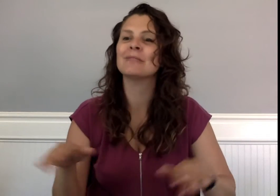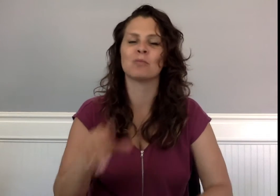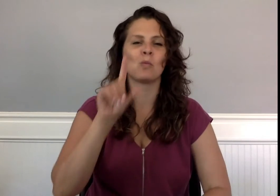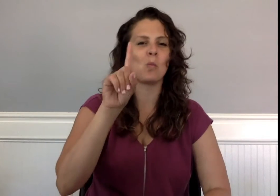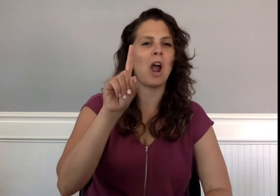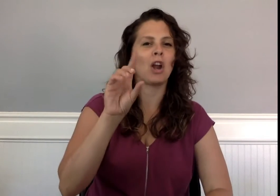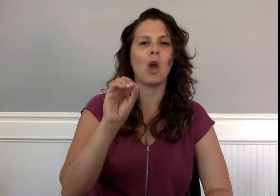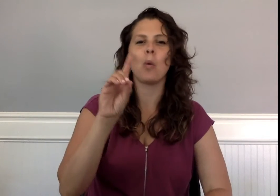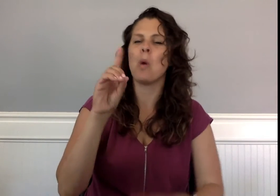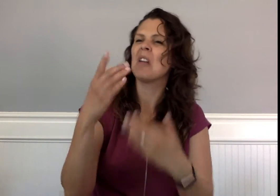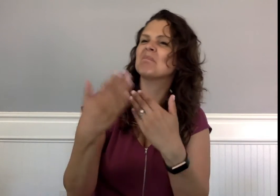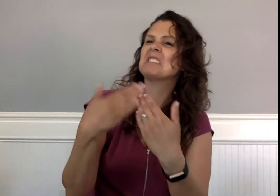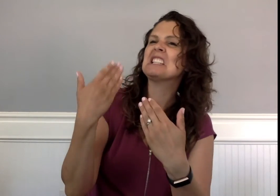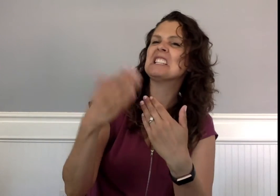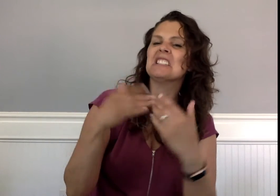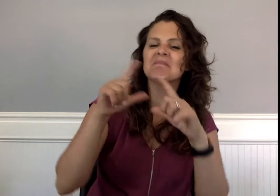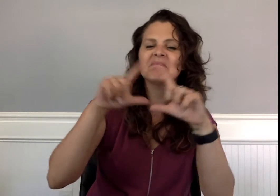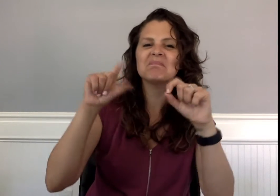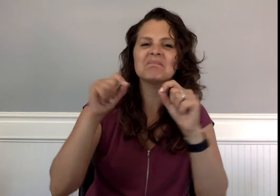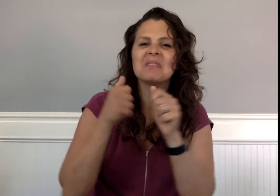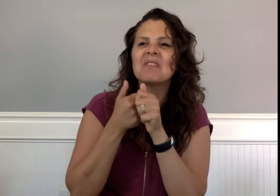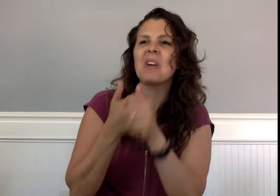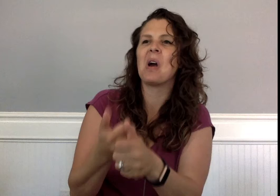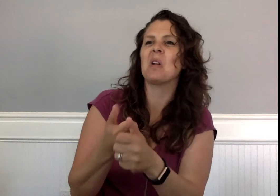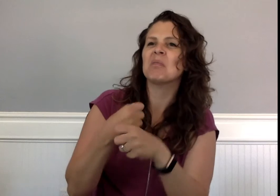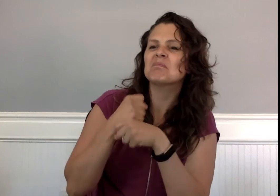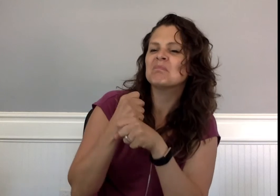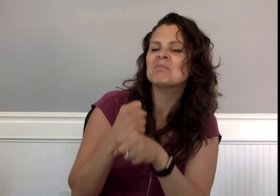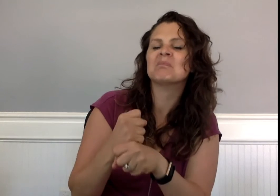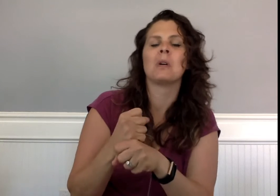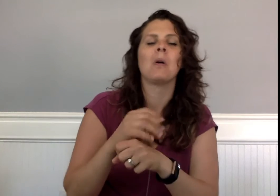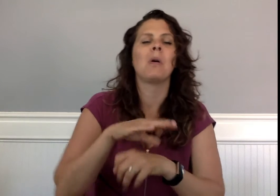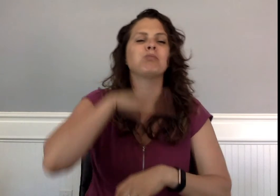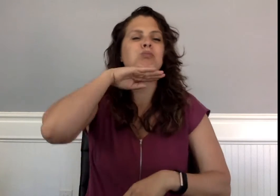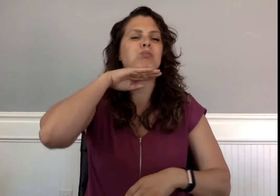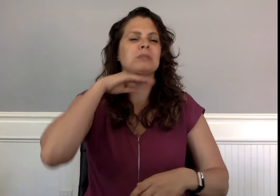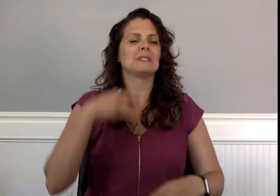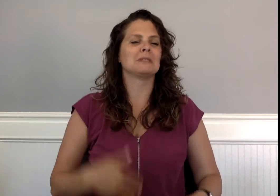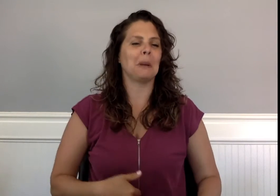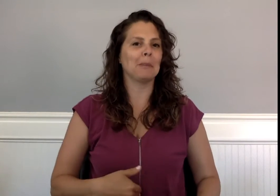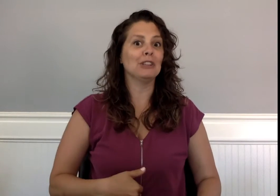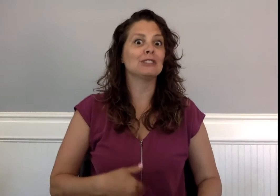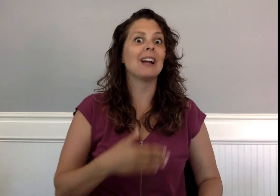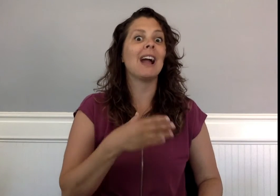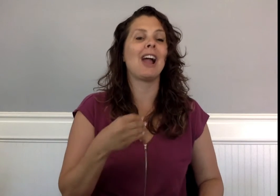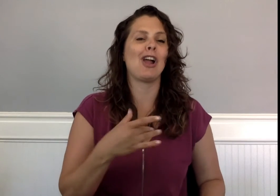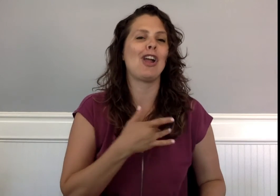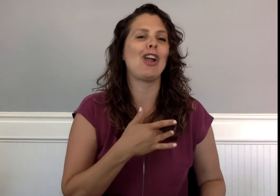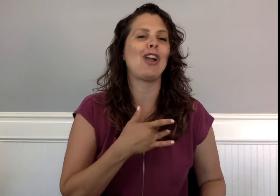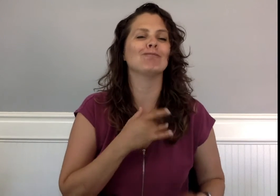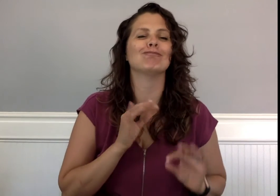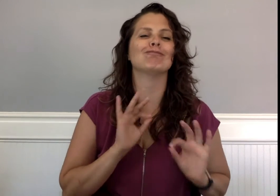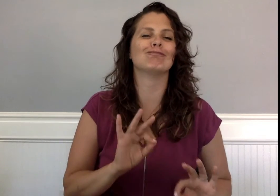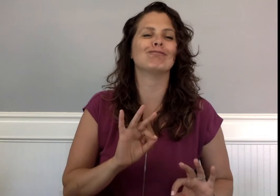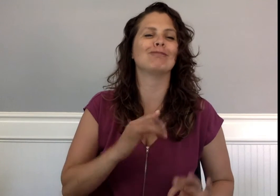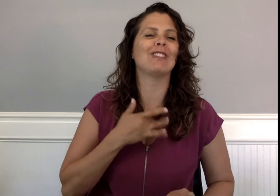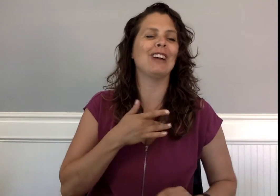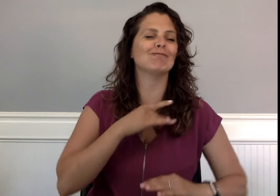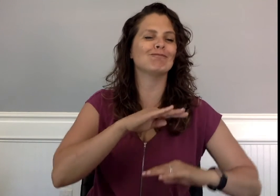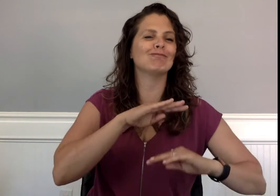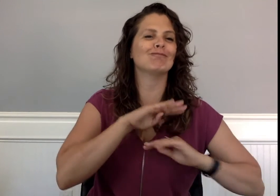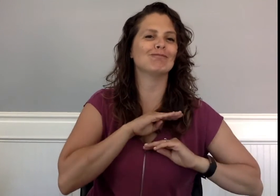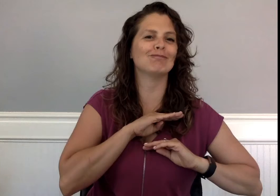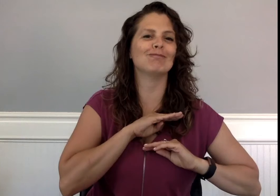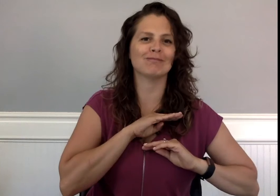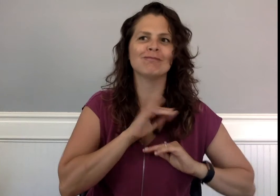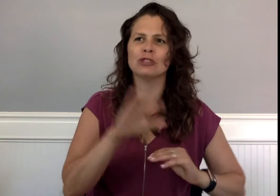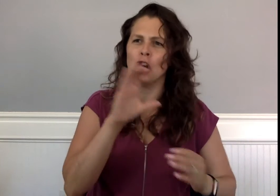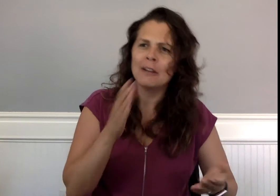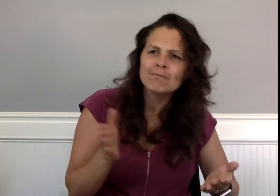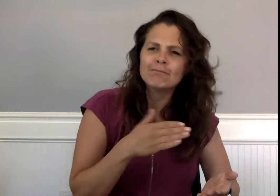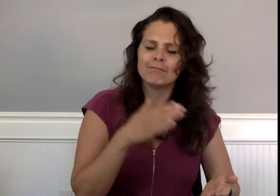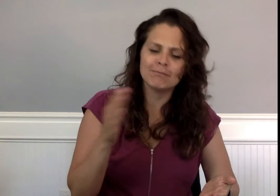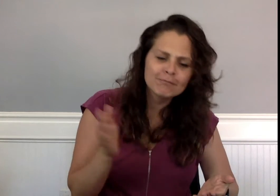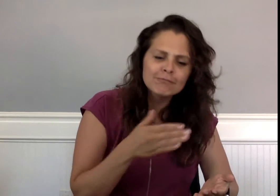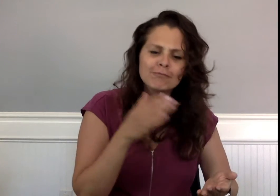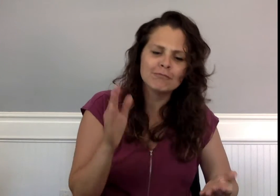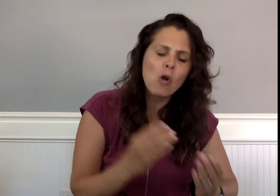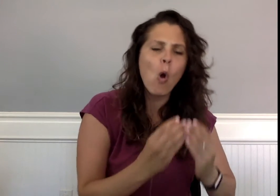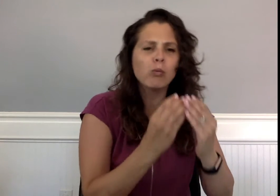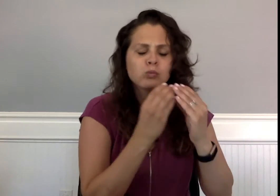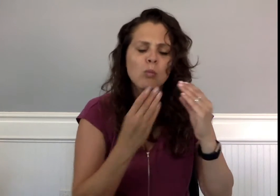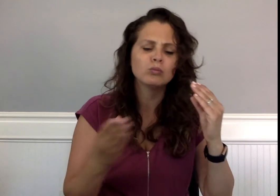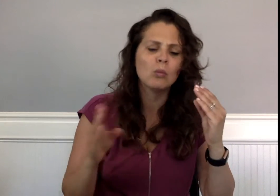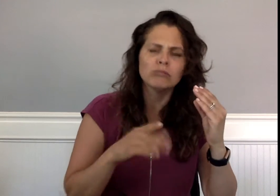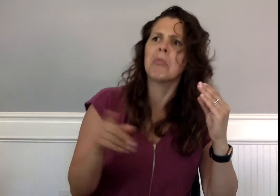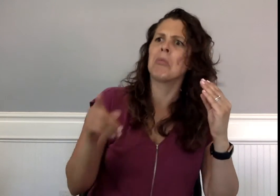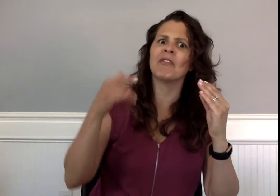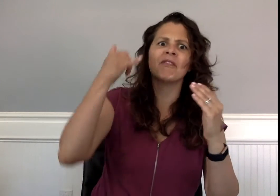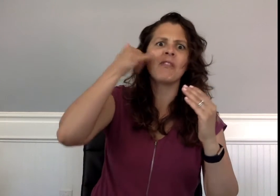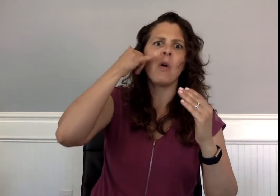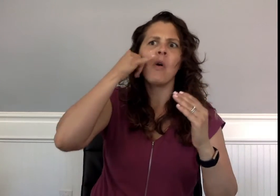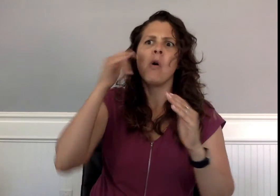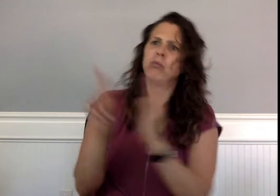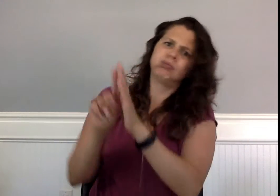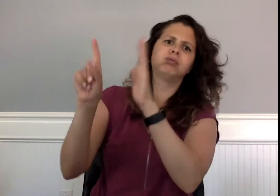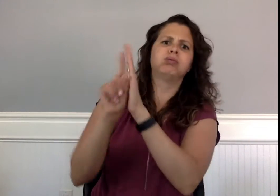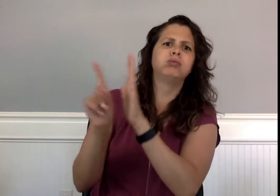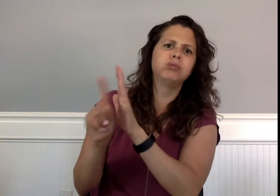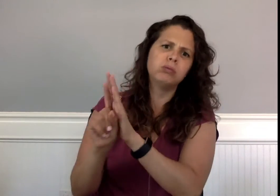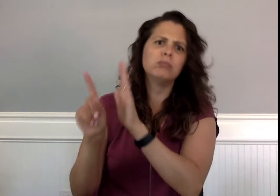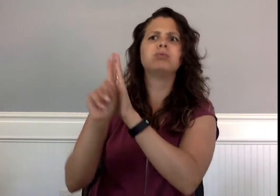101 Easy Recipes to Fill Their Stomachs and Your Heart," when the phone rang.